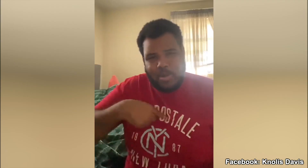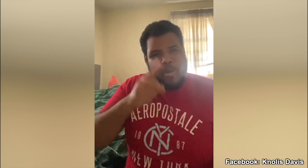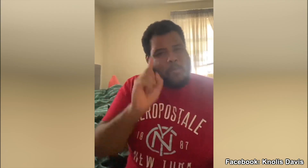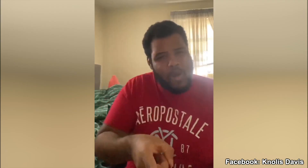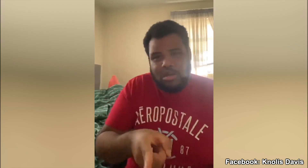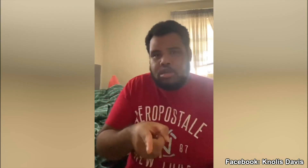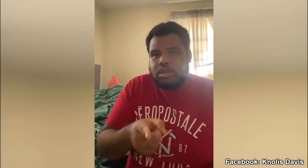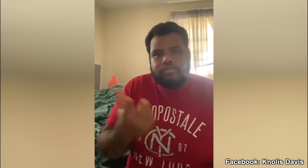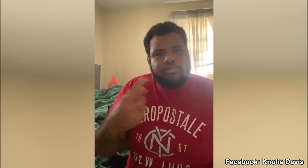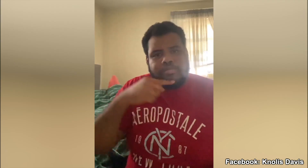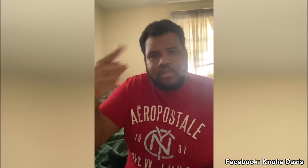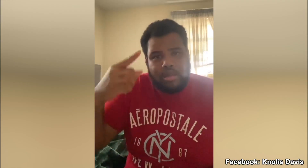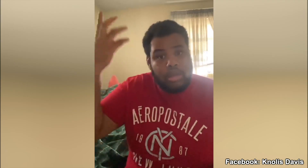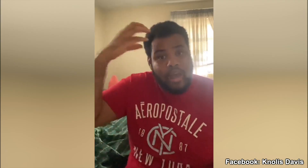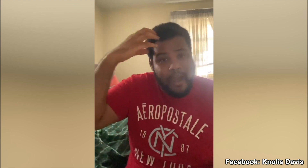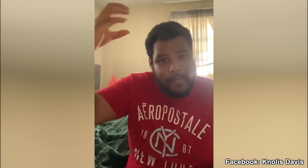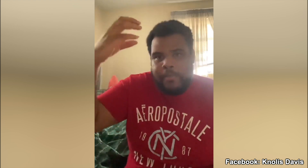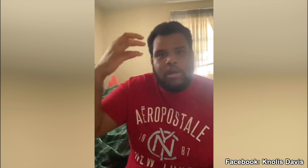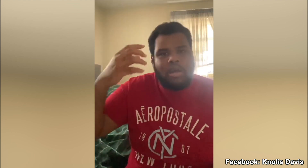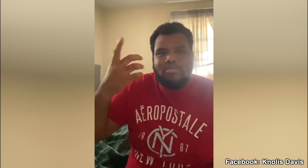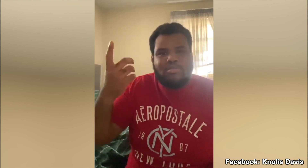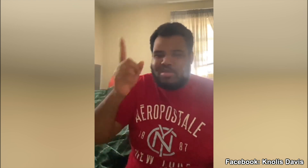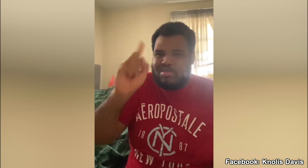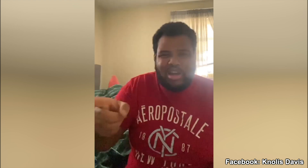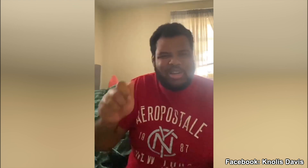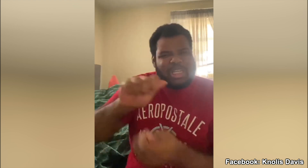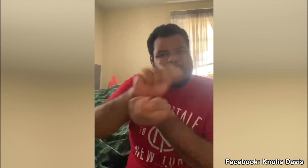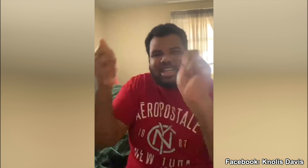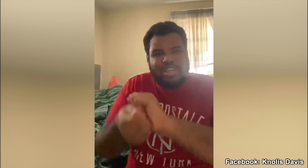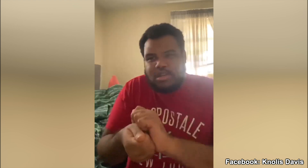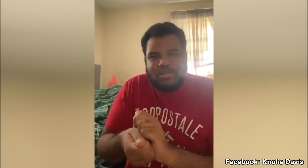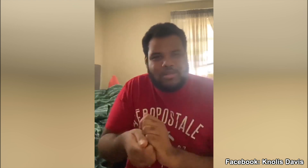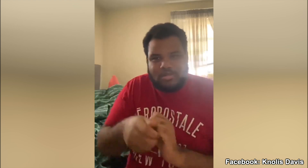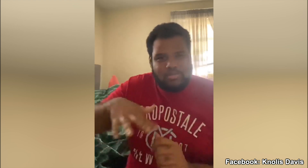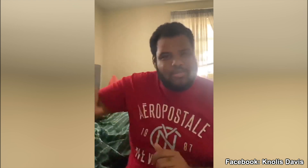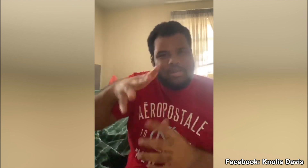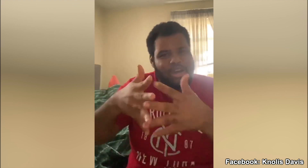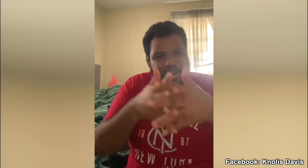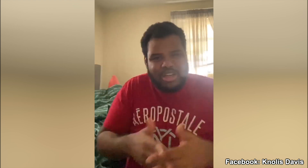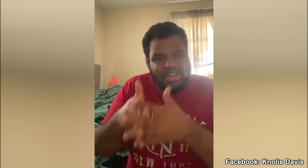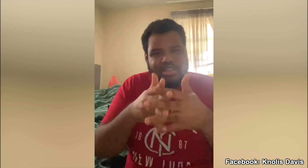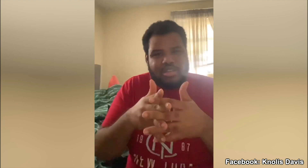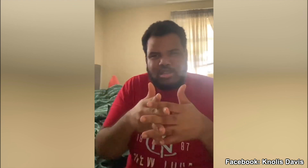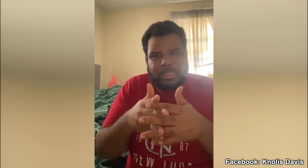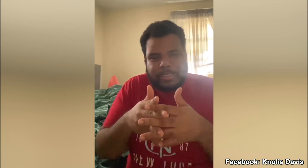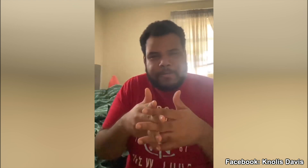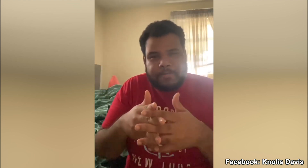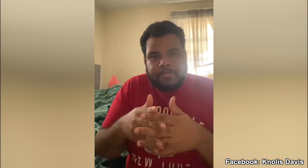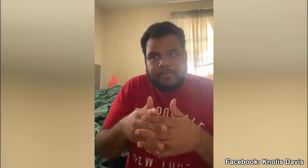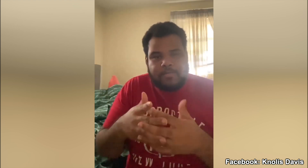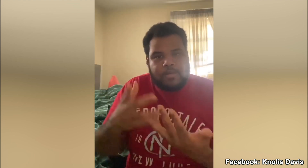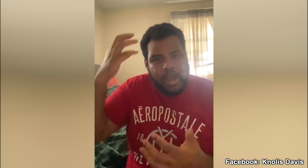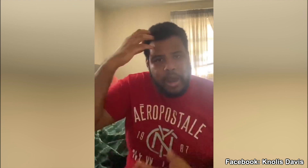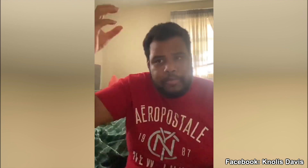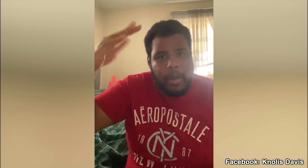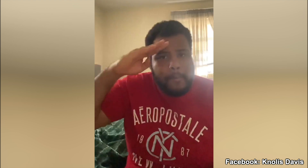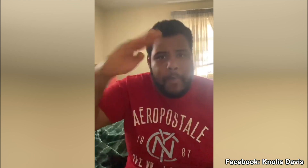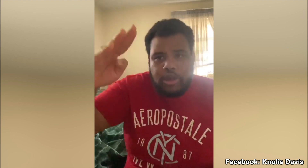We must demand the U.S. government to make changes to the U.S. police system and to improve oversight.